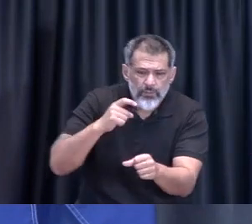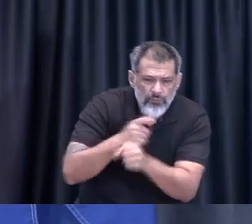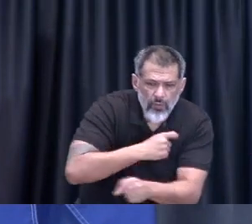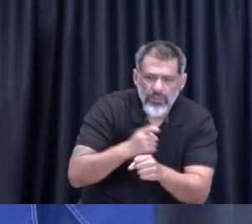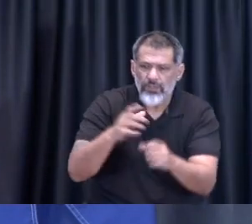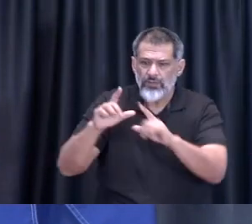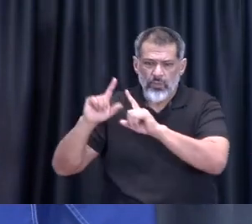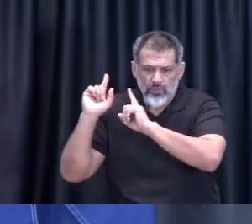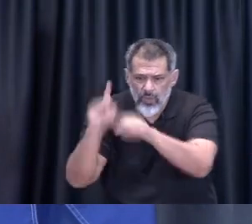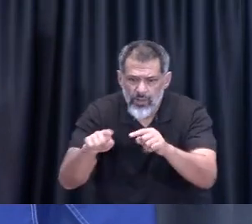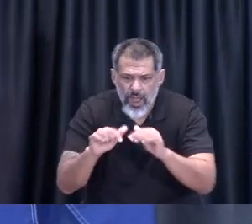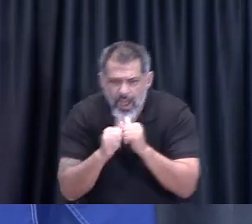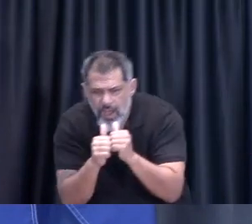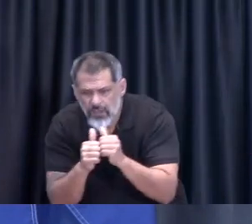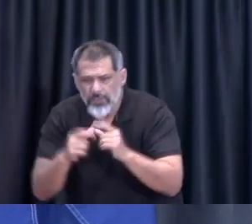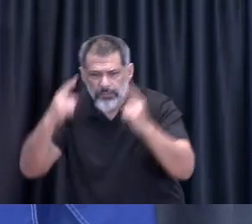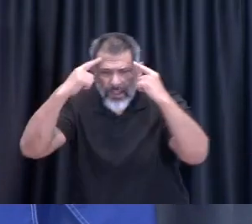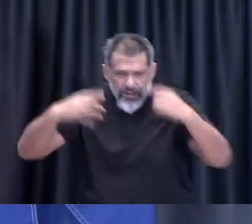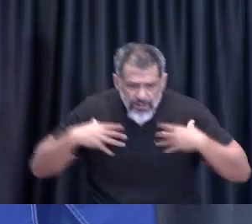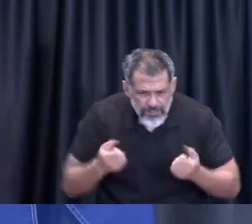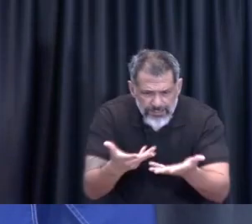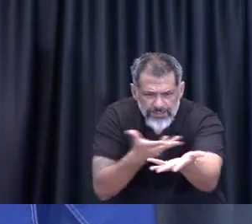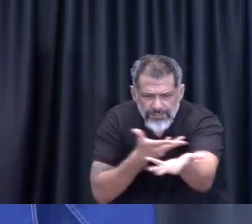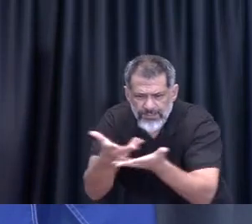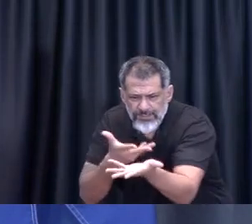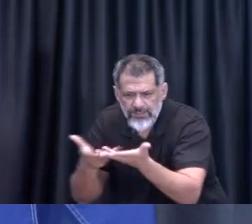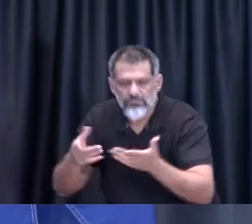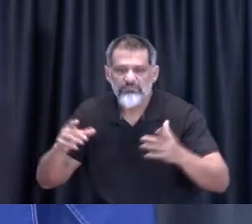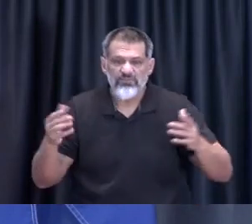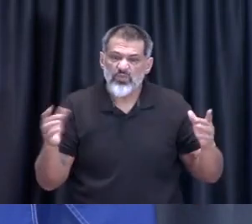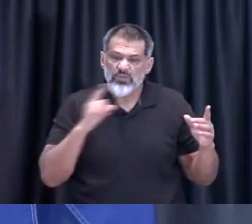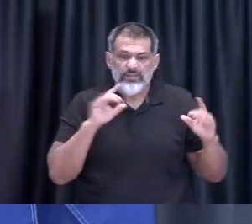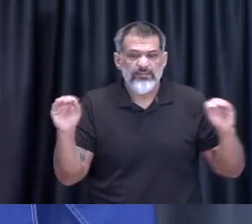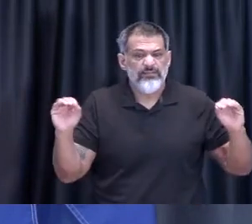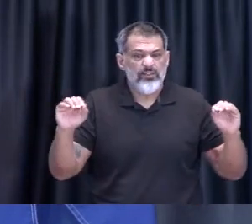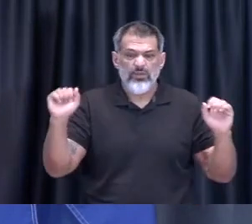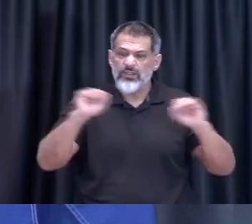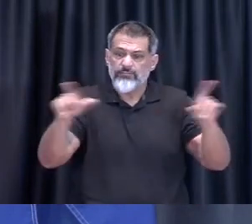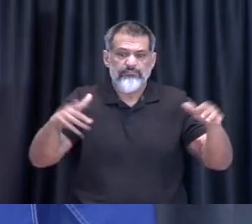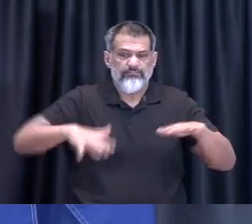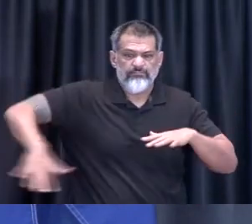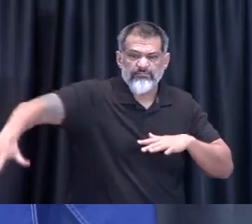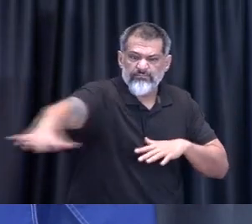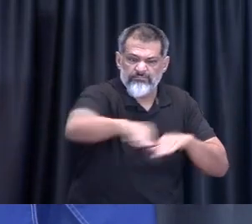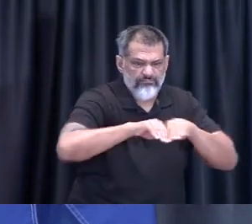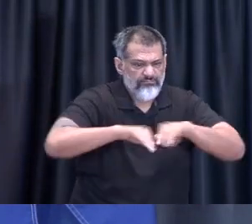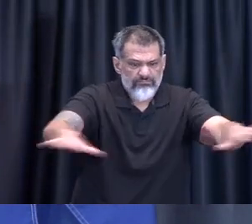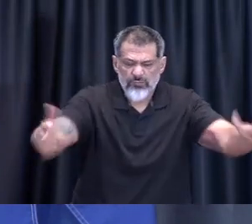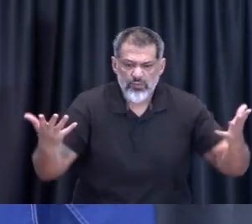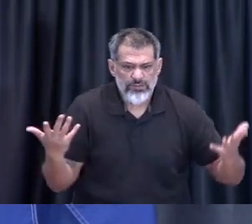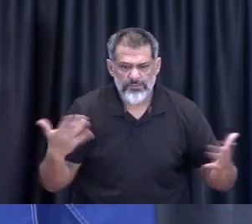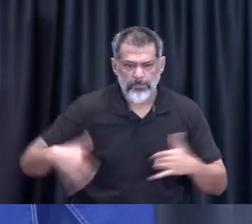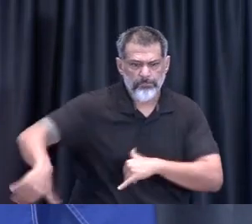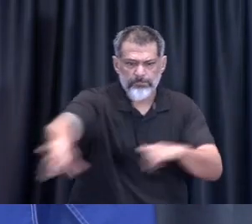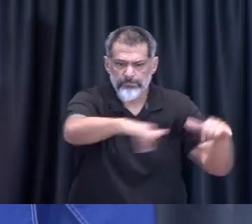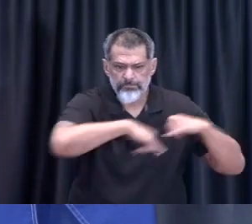particular event or situation. The same situation or event will affect everyone in different ways